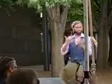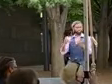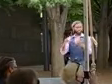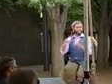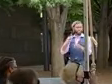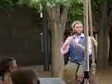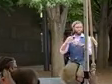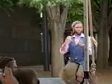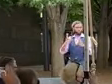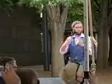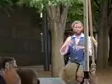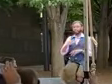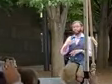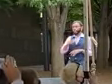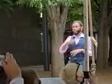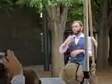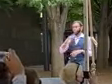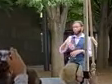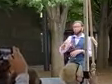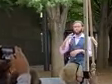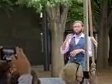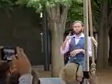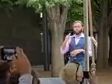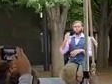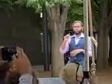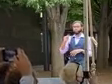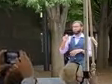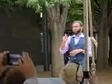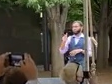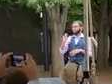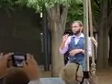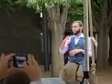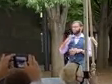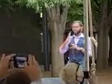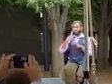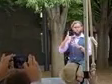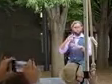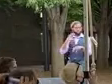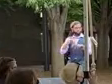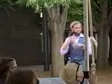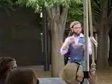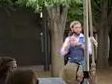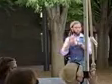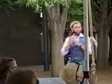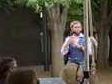Congresswoman Holmes Norton - I had the pleasure of serving with the House for two terms, and she is a fighter.